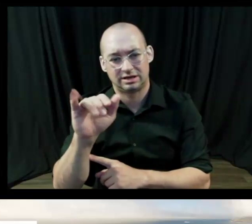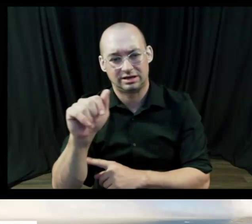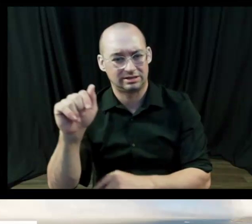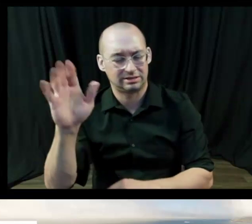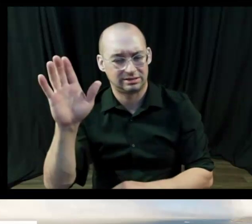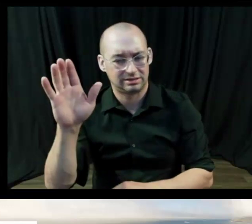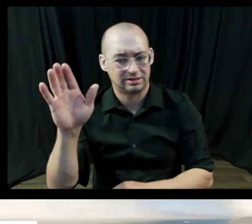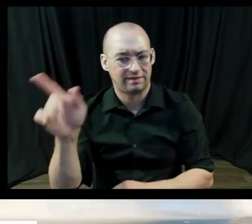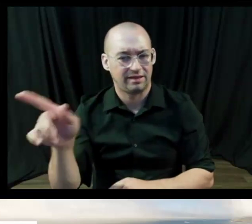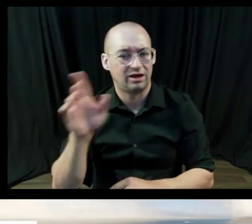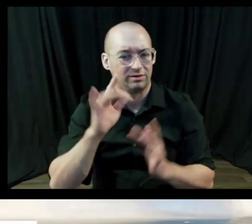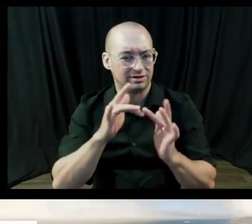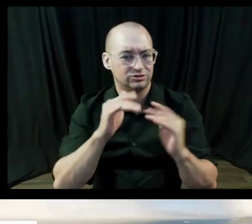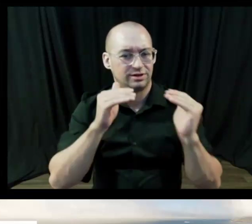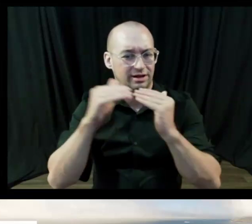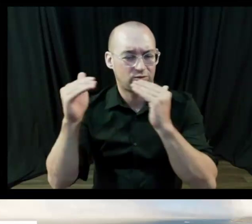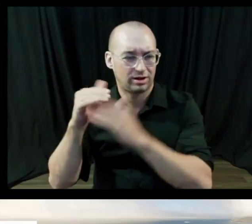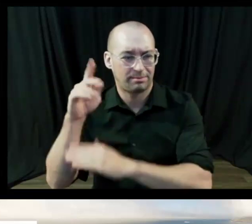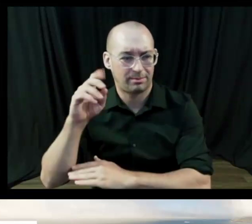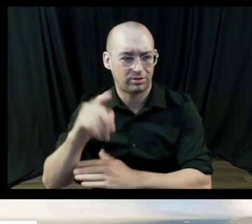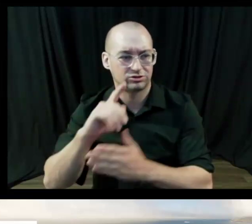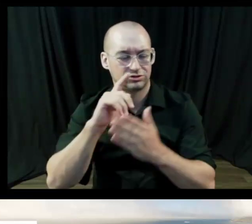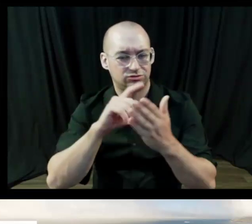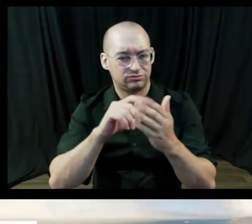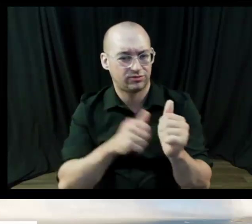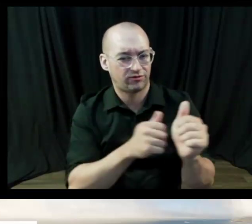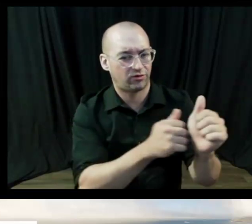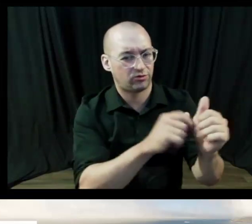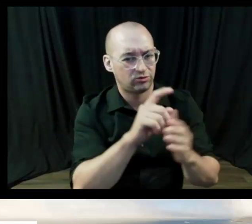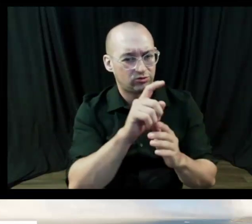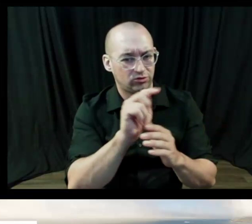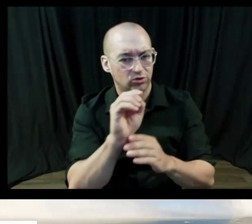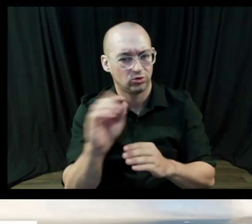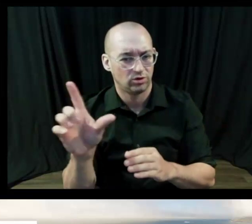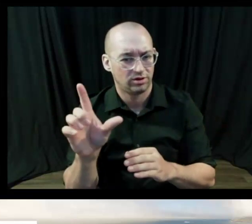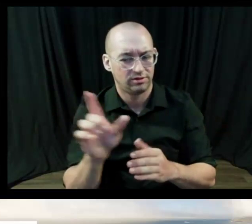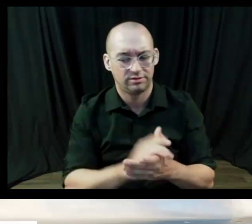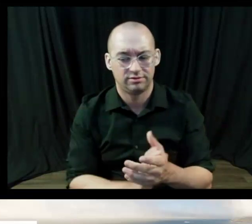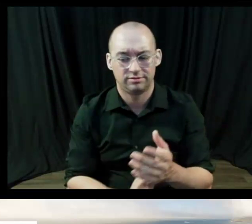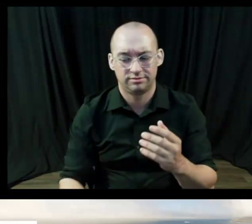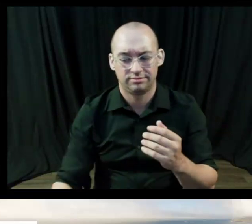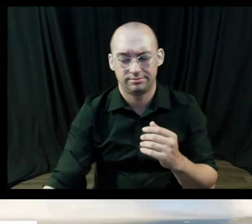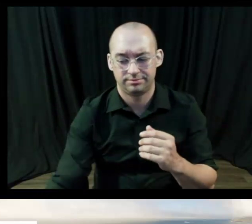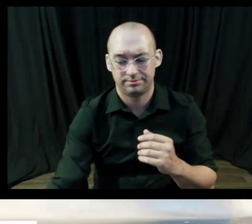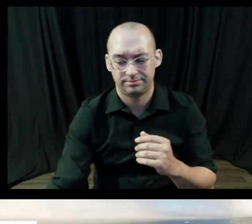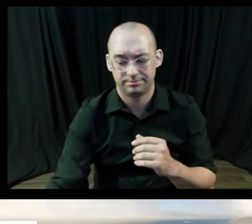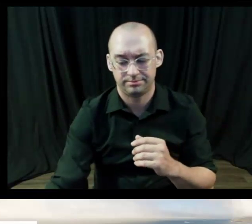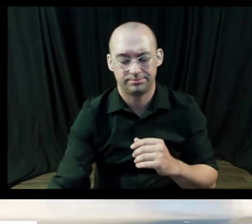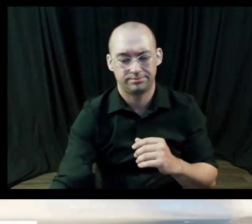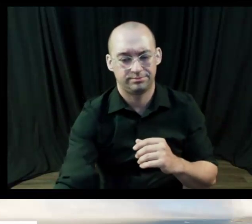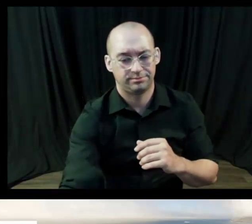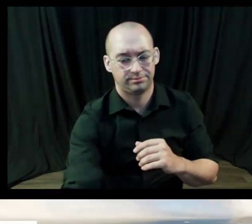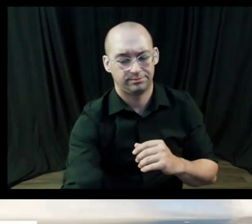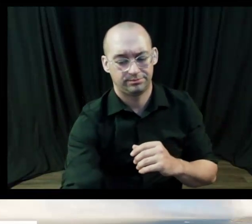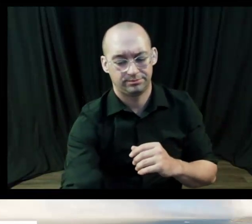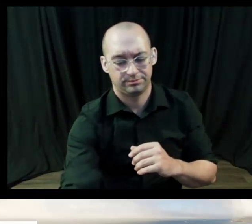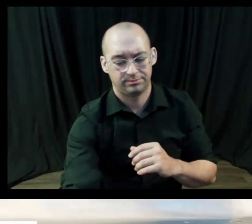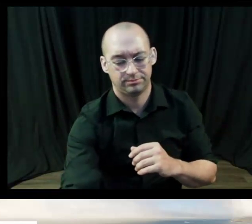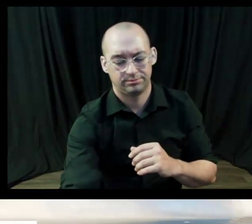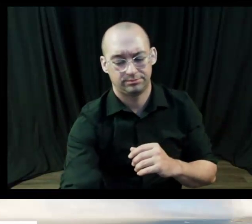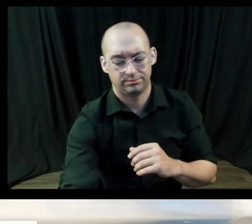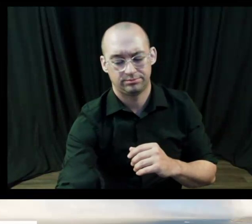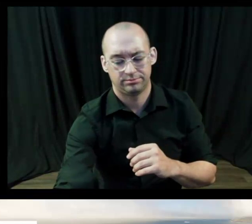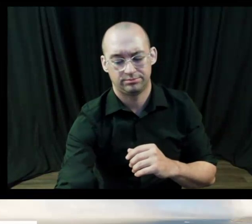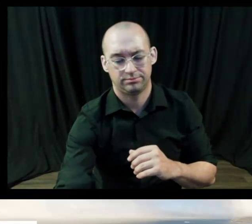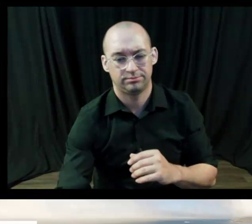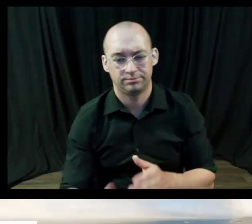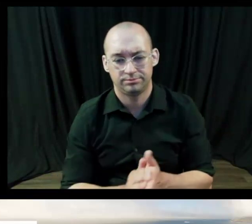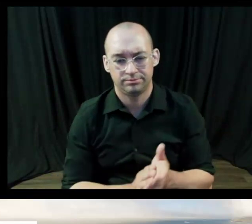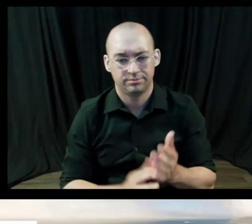their digital equity population tracker, tool? Rebecca, thank you for the question and the